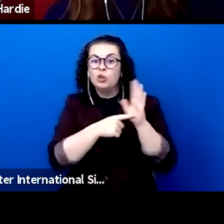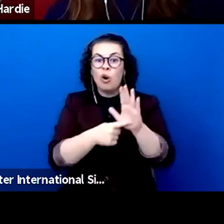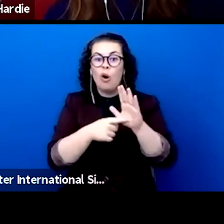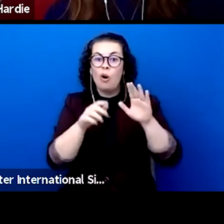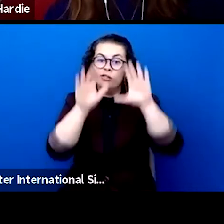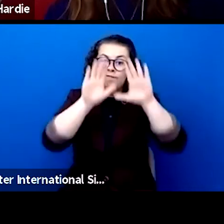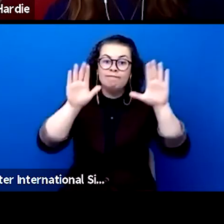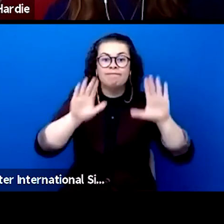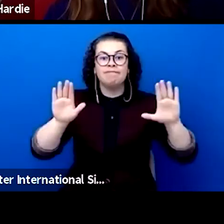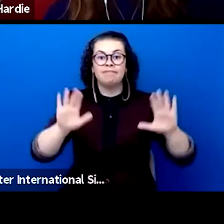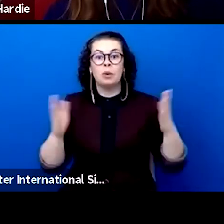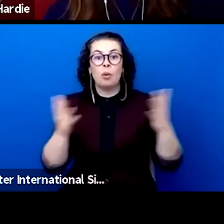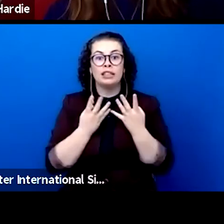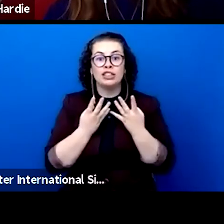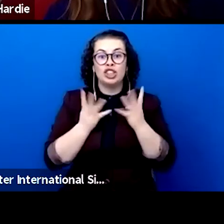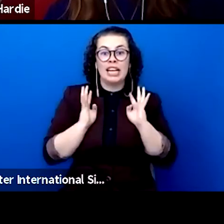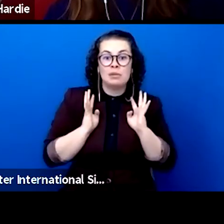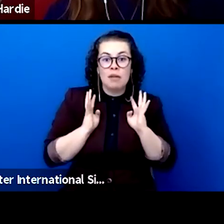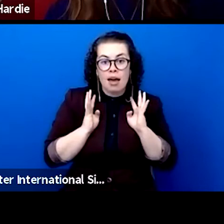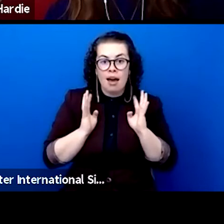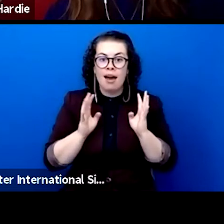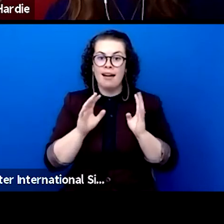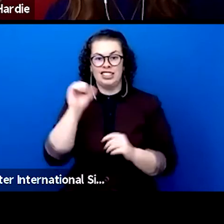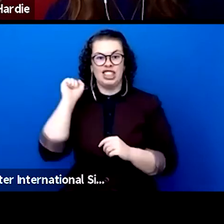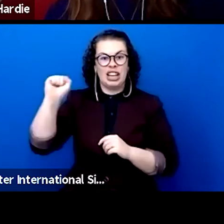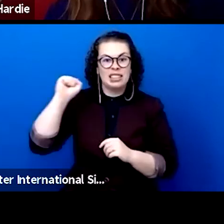then you say oh I'm gonna make it a little bit, so I'm gonna make The Cherry Tree Orchard, you see a lot you